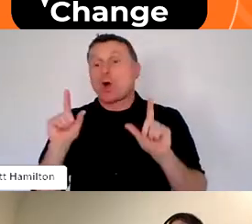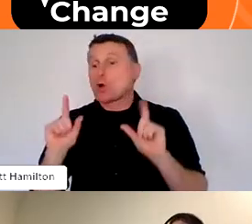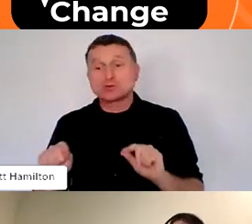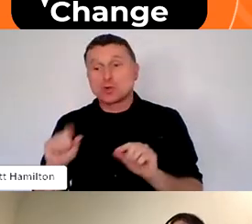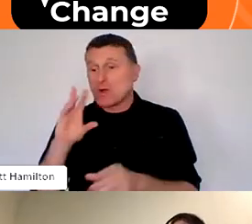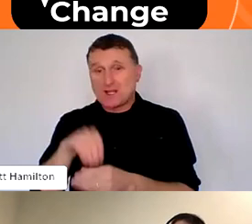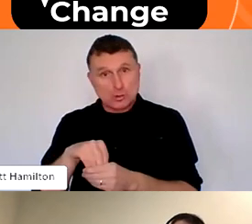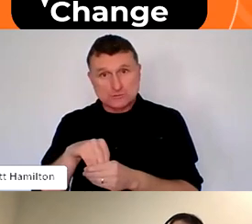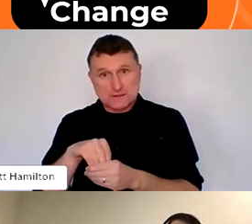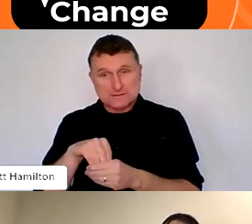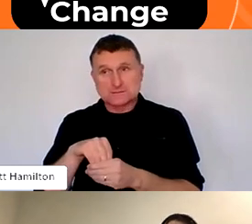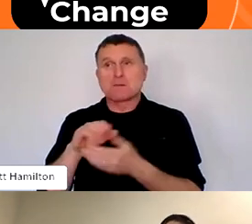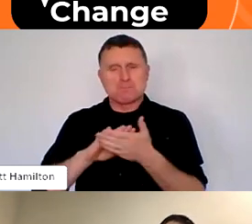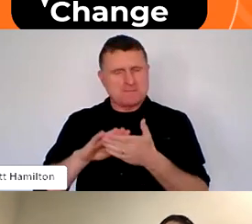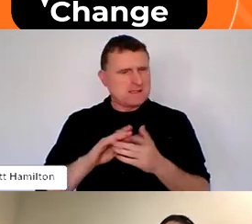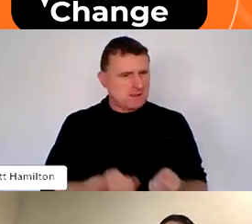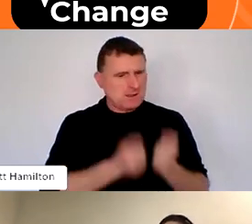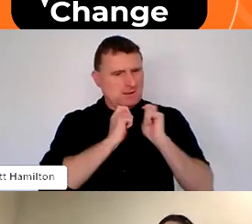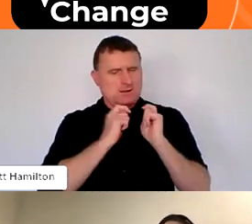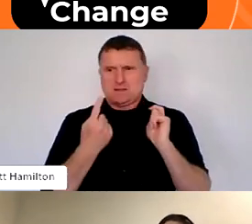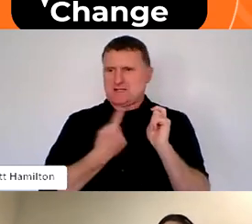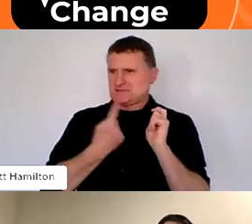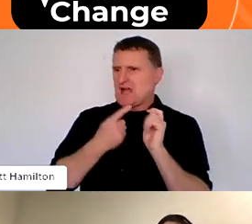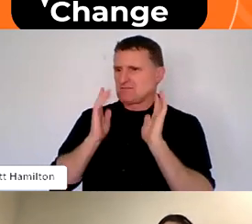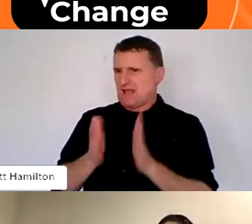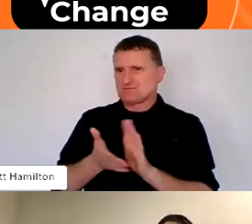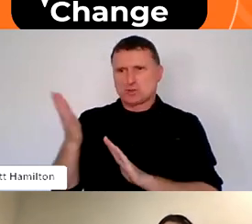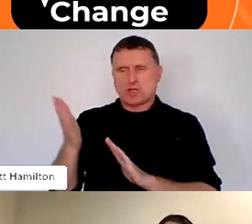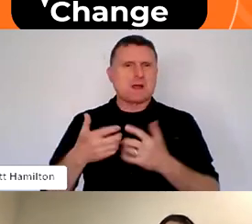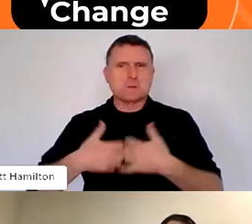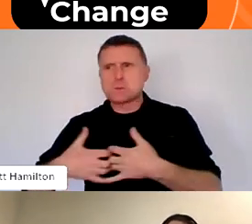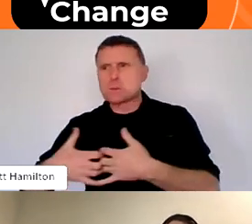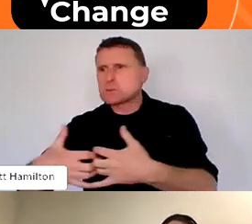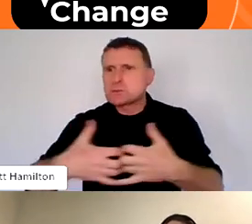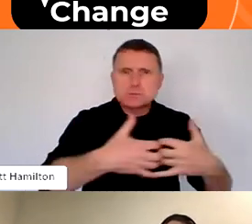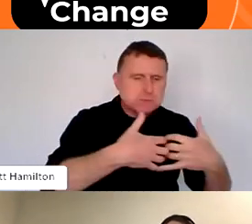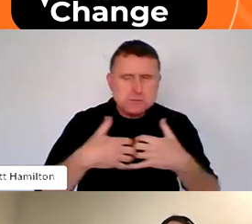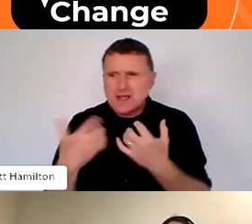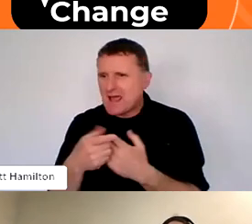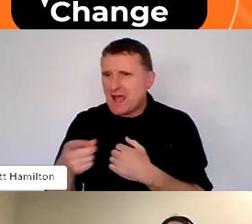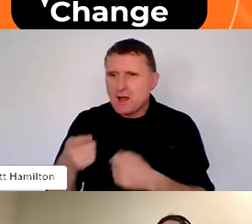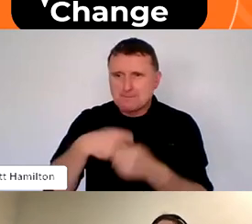to go figure out how all the things we do can be inclusive." I'd really